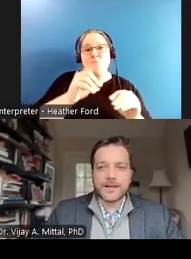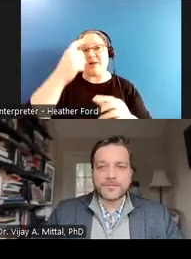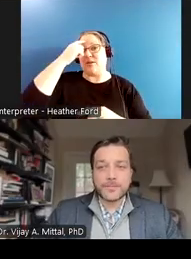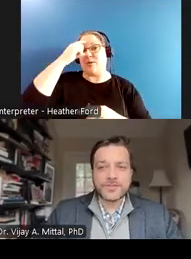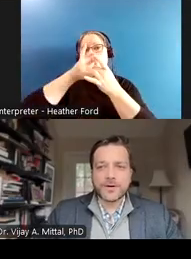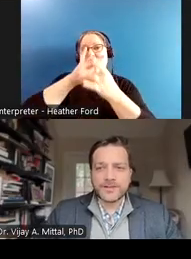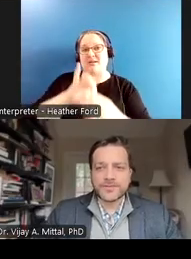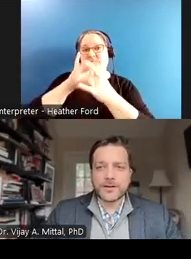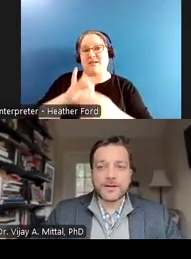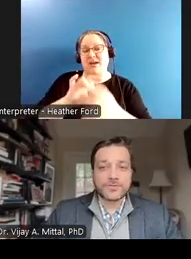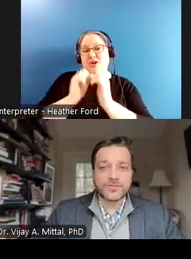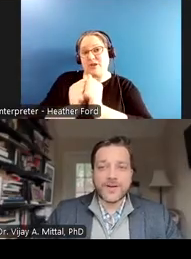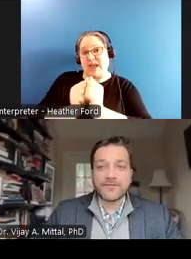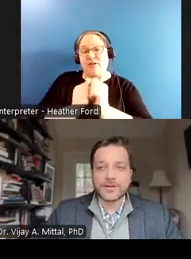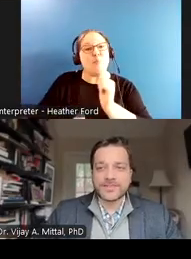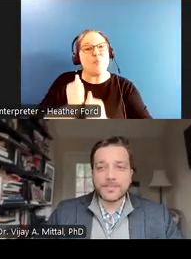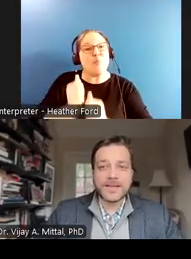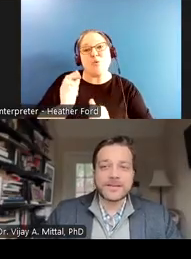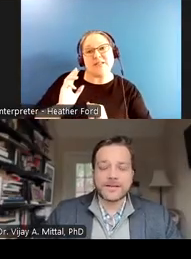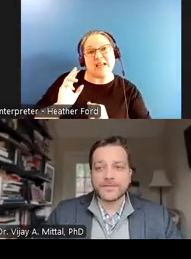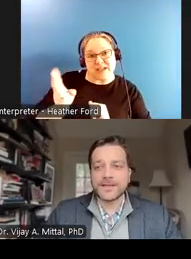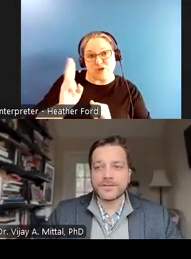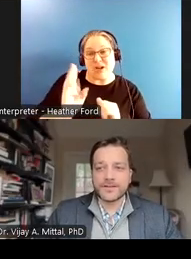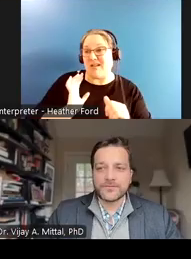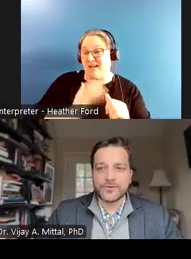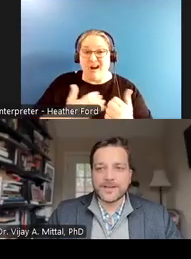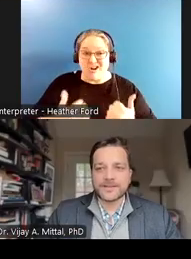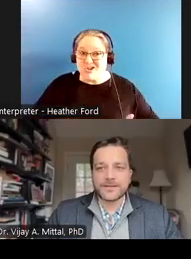And for most of our history, our survival has depended on a fidelity of movement,